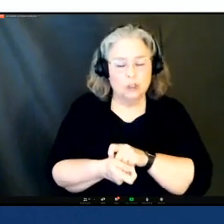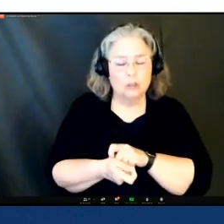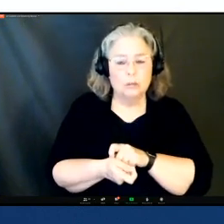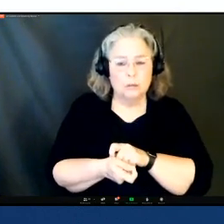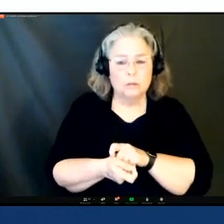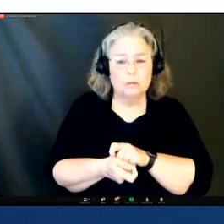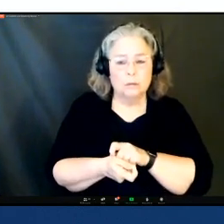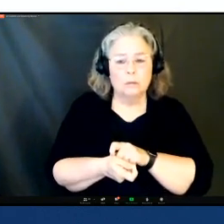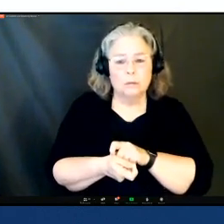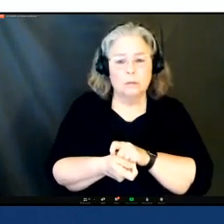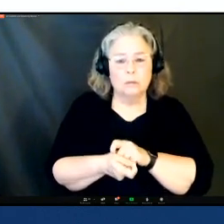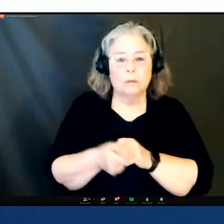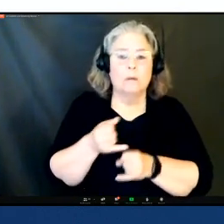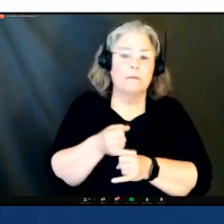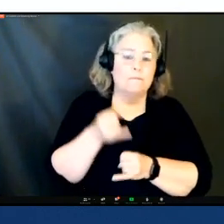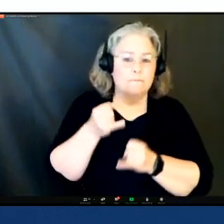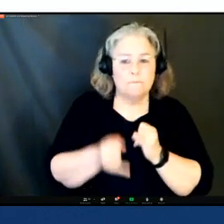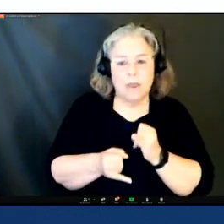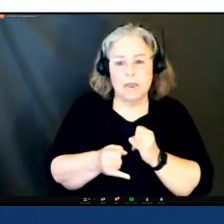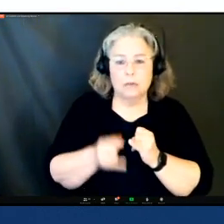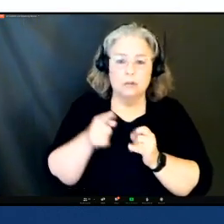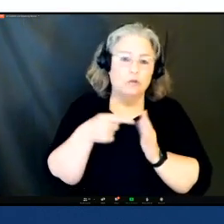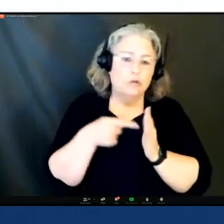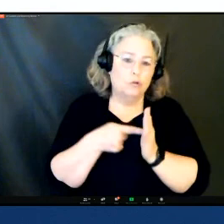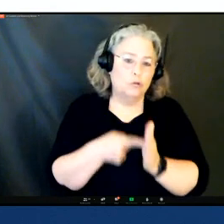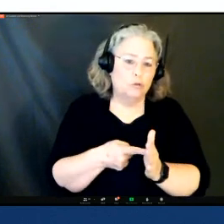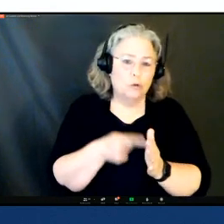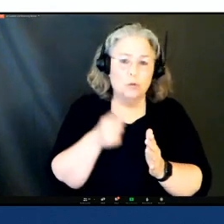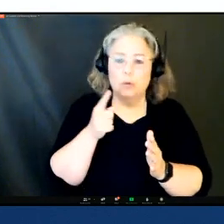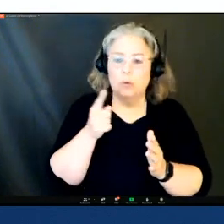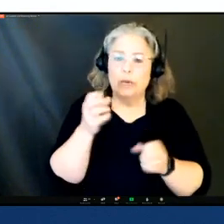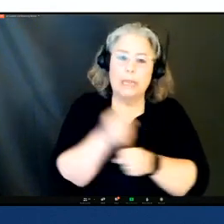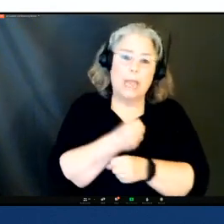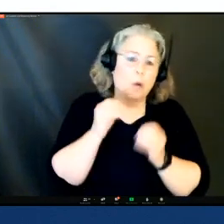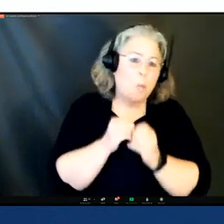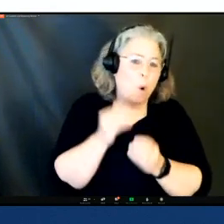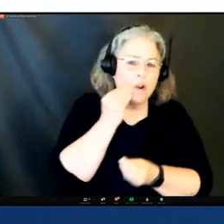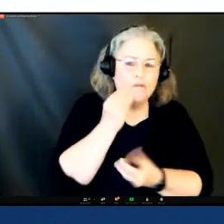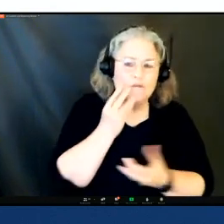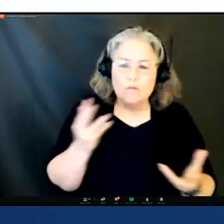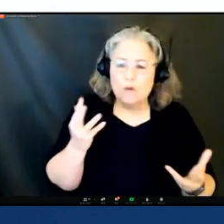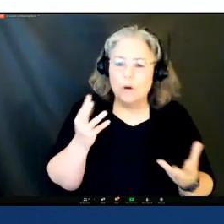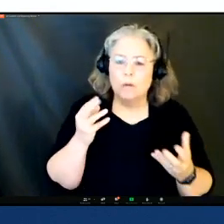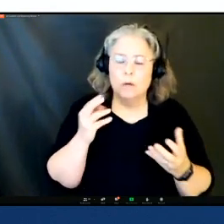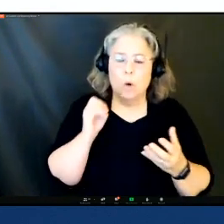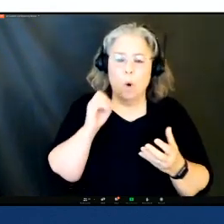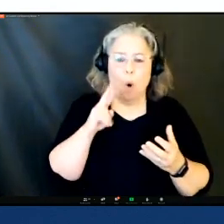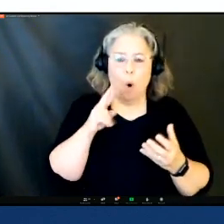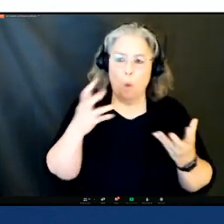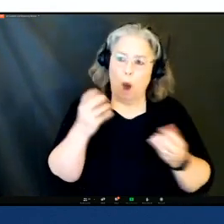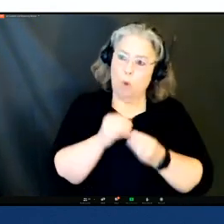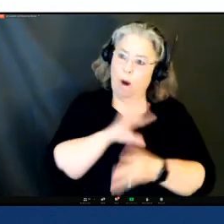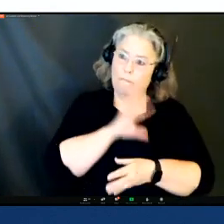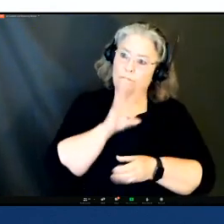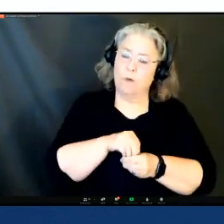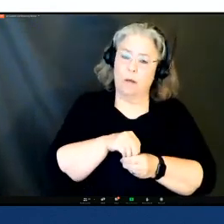And finally, this slide shows where you can go to get more information or get more involved. So as Robert mentioned, this report and presentation